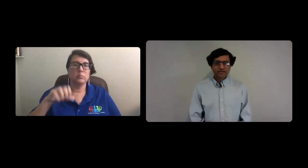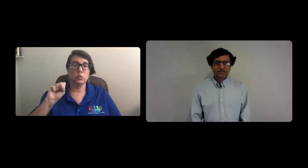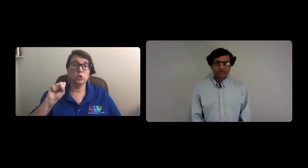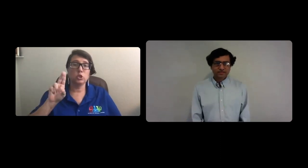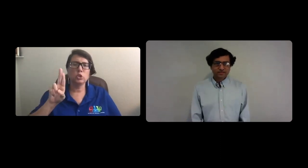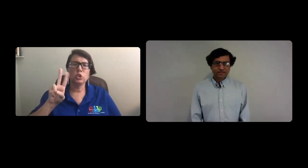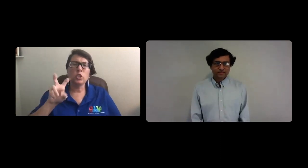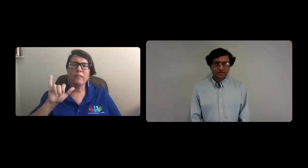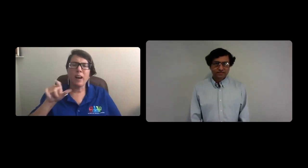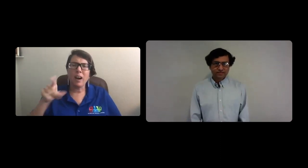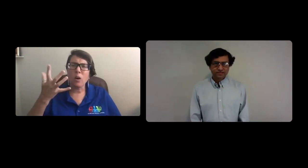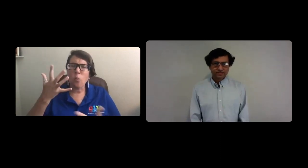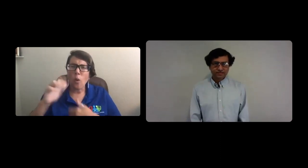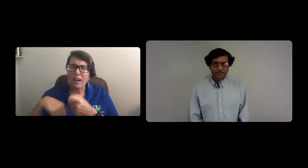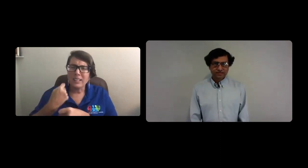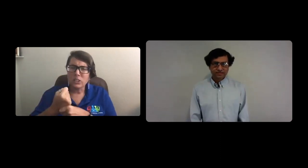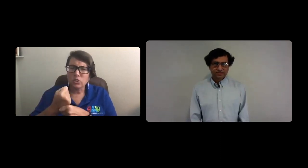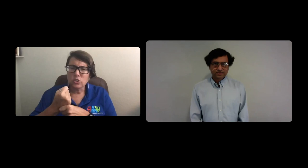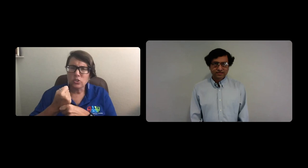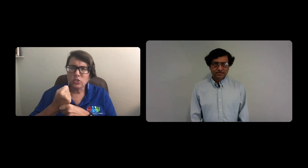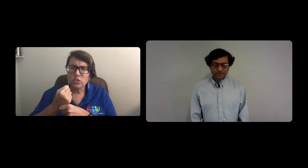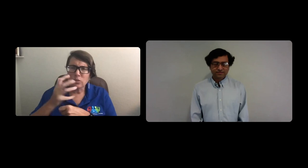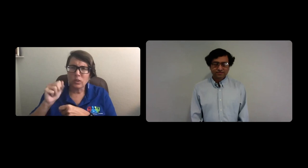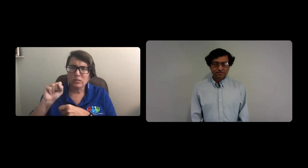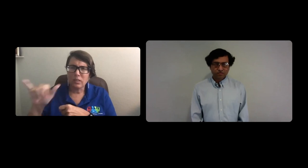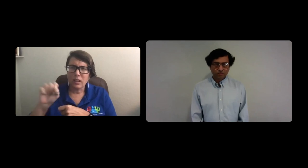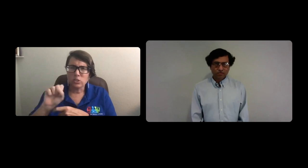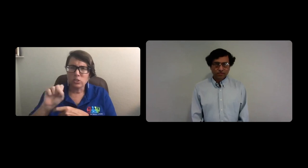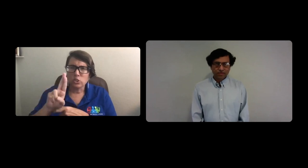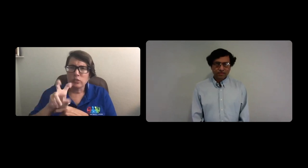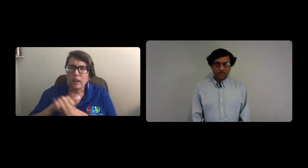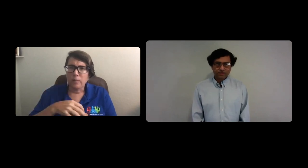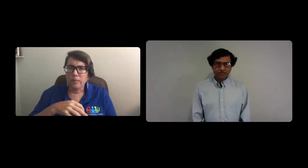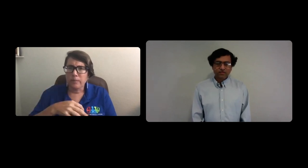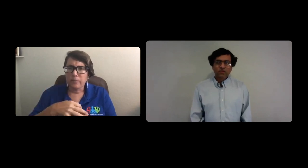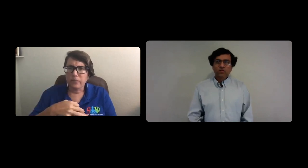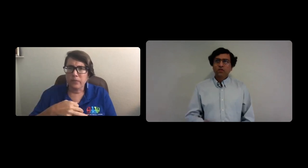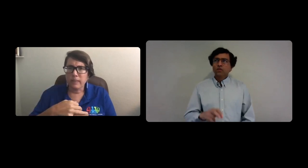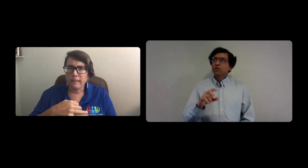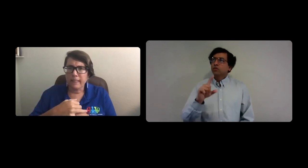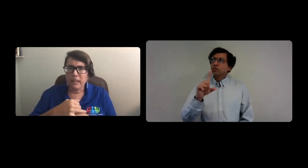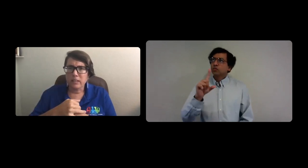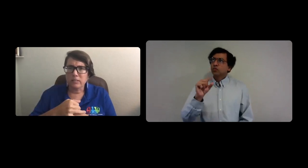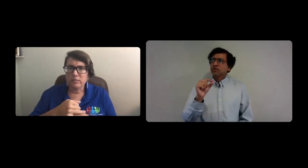settings, not residential schools for the deaf. What year were the service distributed?